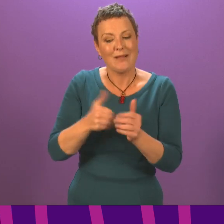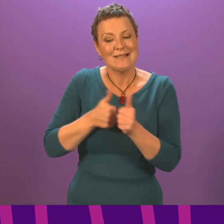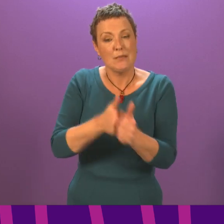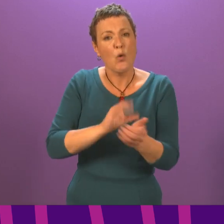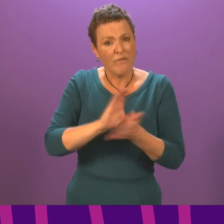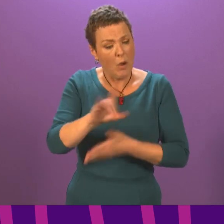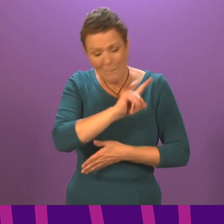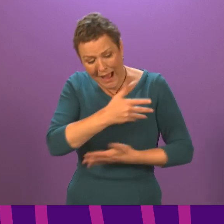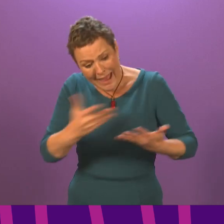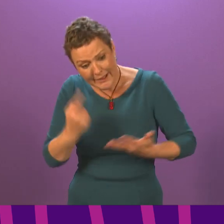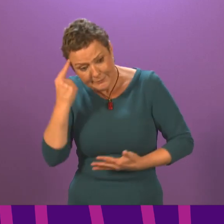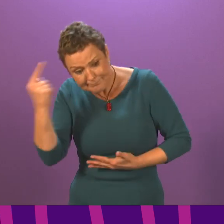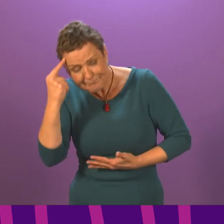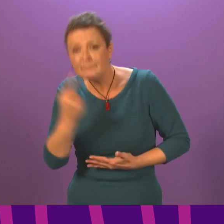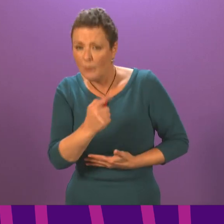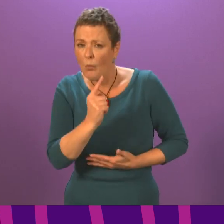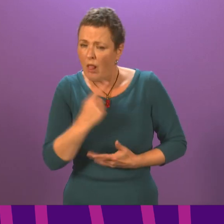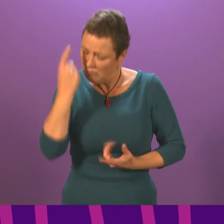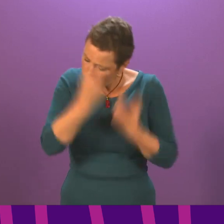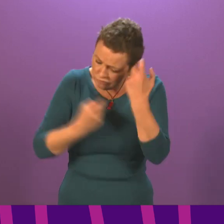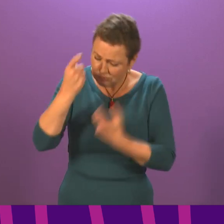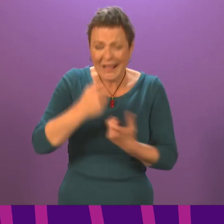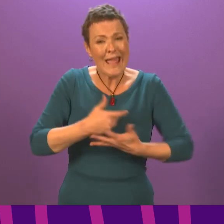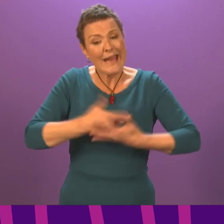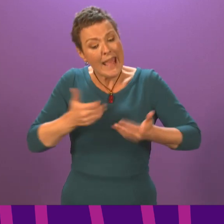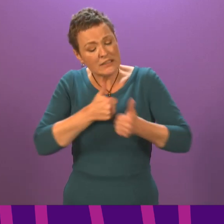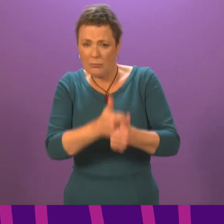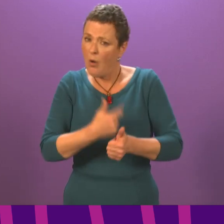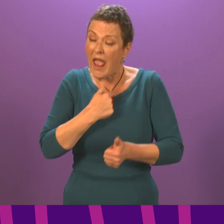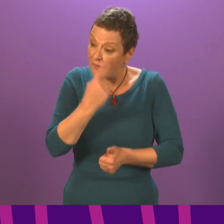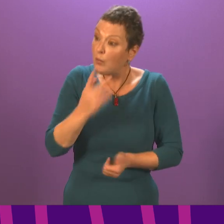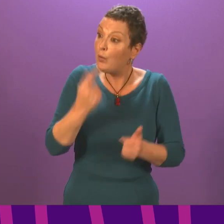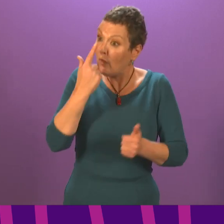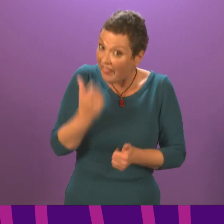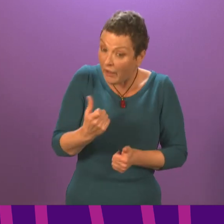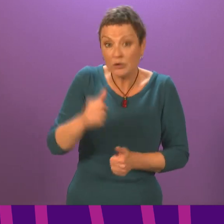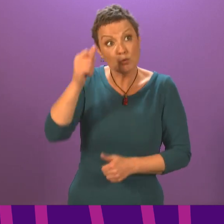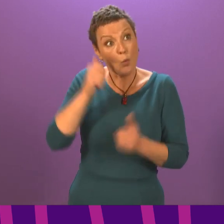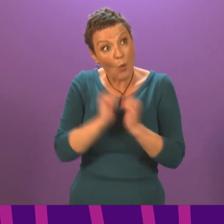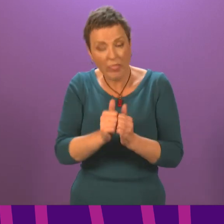issues carefully, and we will look to adapt the support that is available, if we think that that is appropriate.